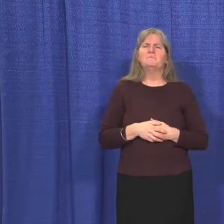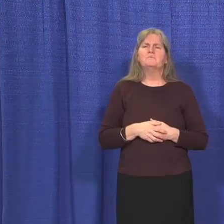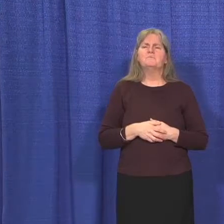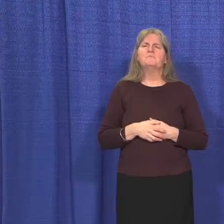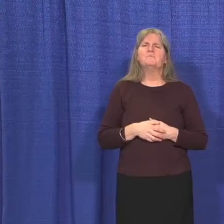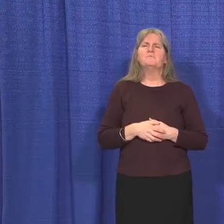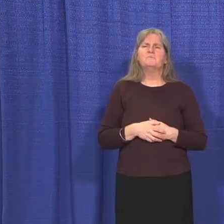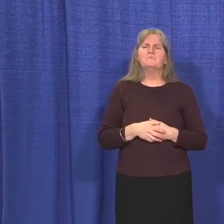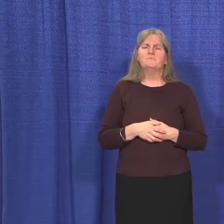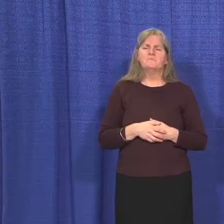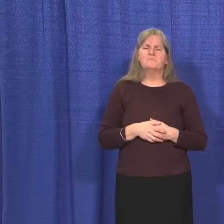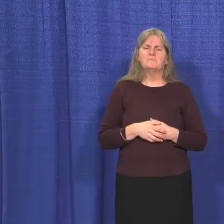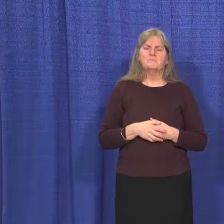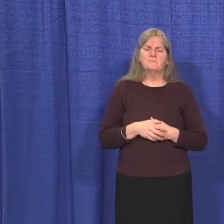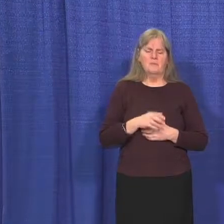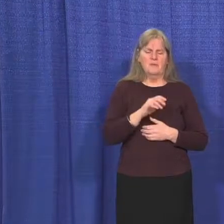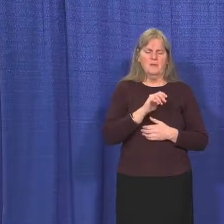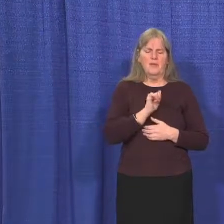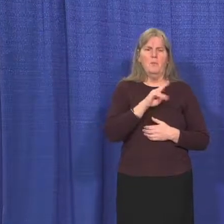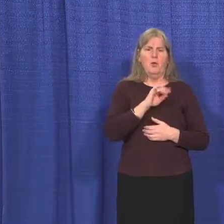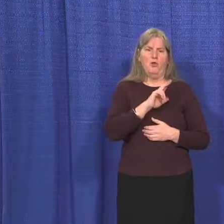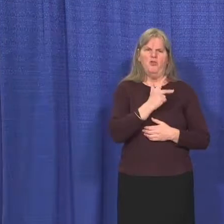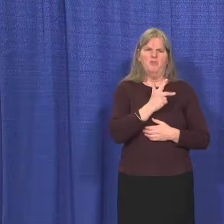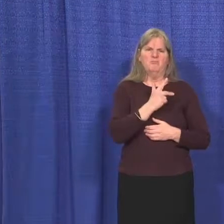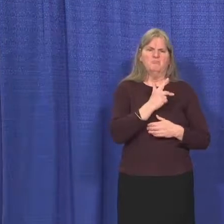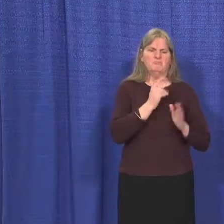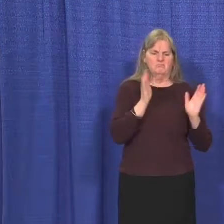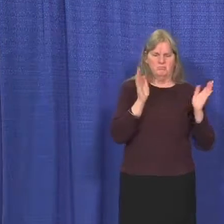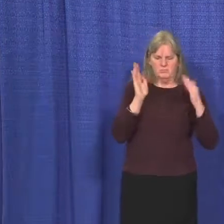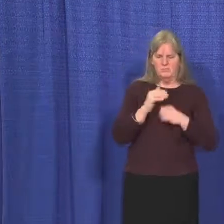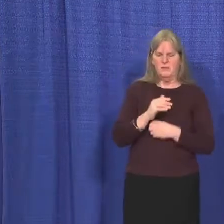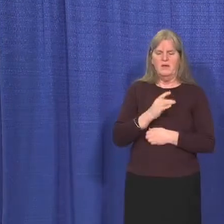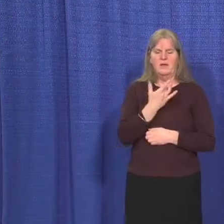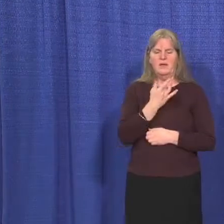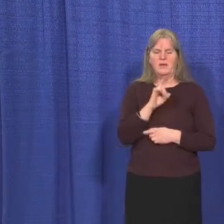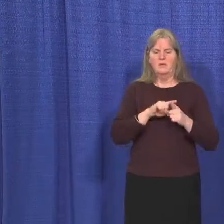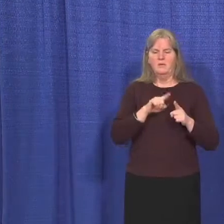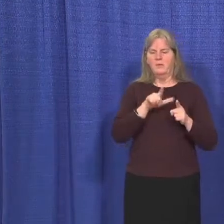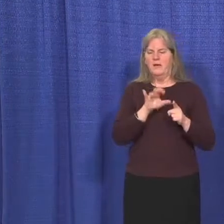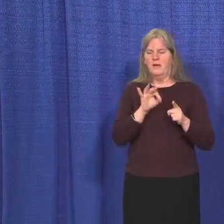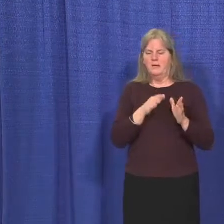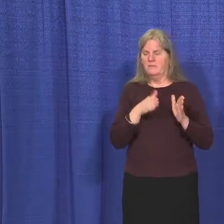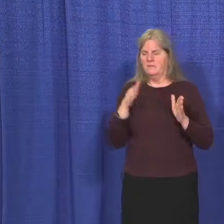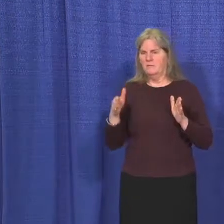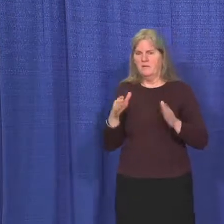So looking by age categories, as of April third, 18 to 29,